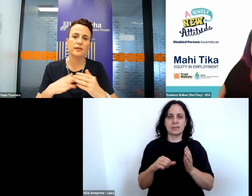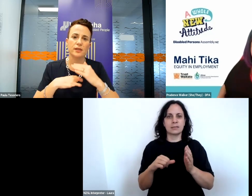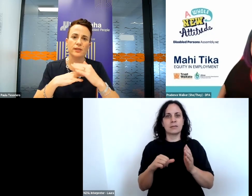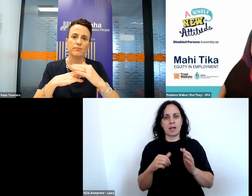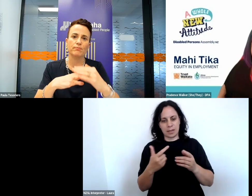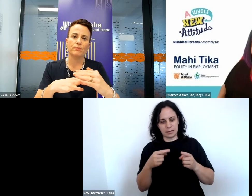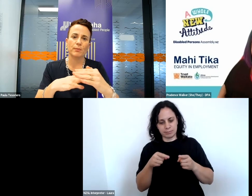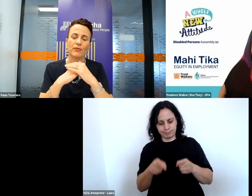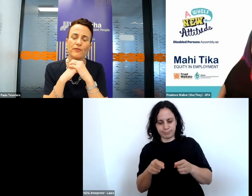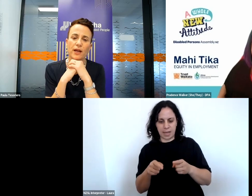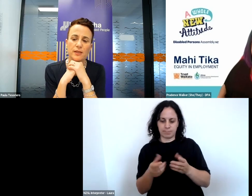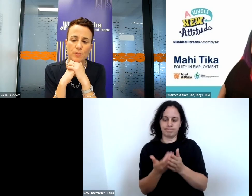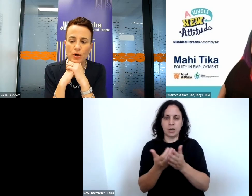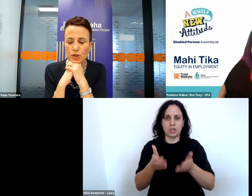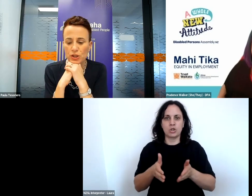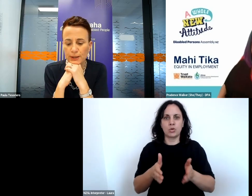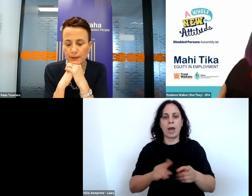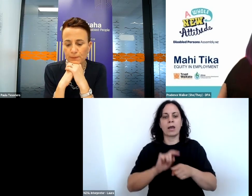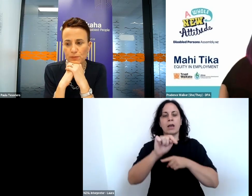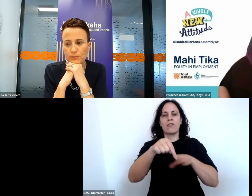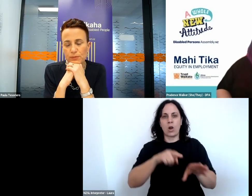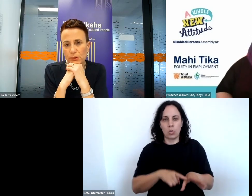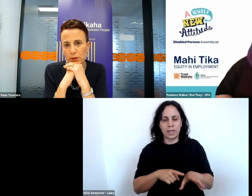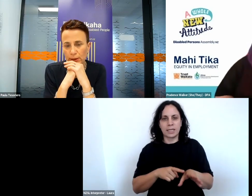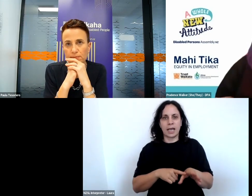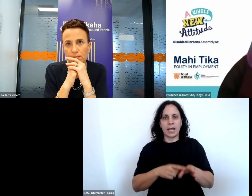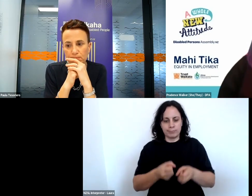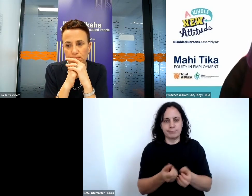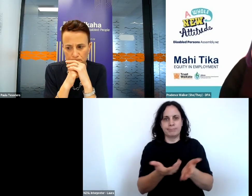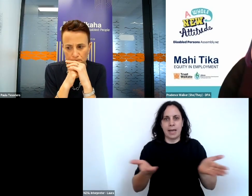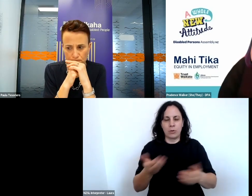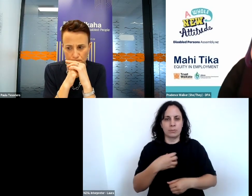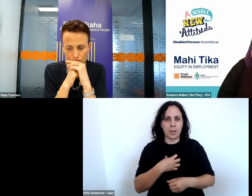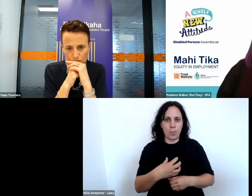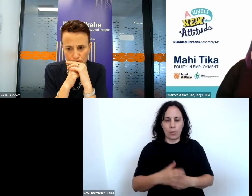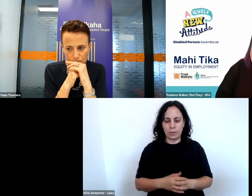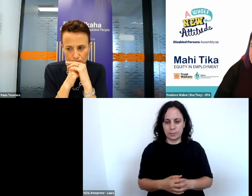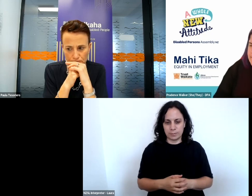so it’s a bit of a phased approach. Thanks for explaining